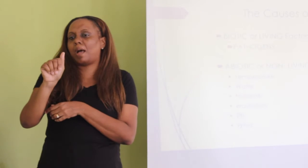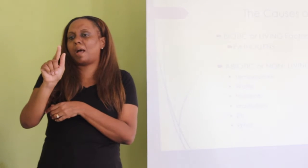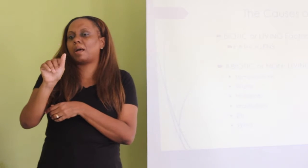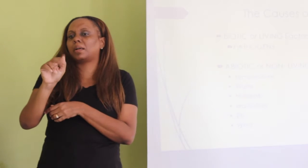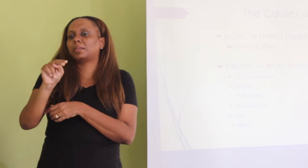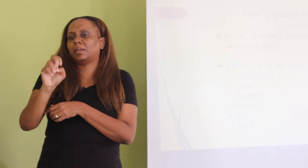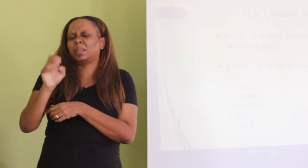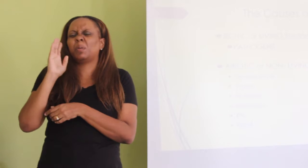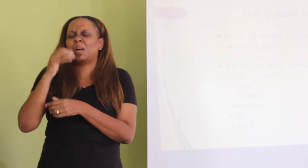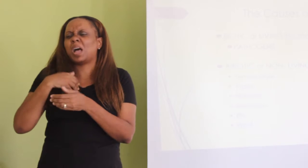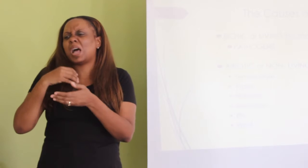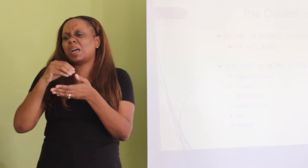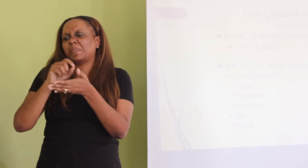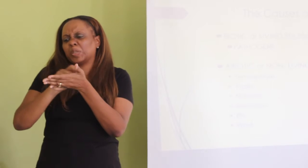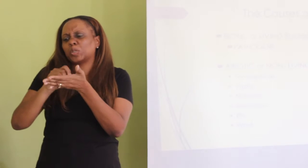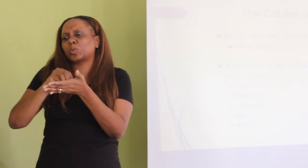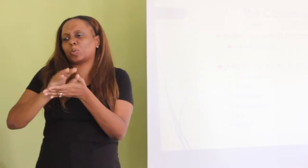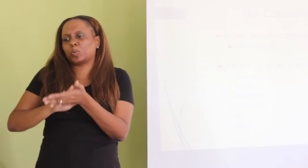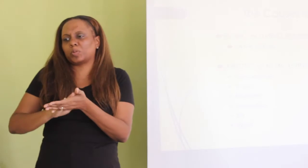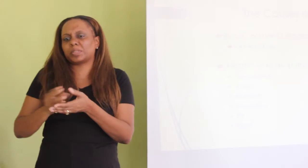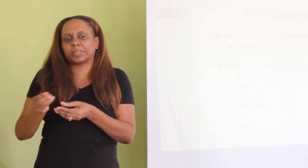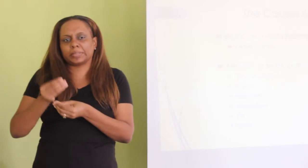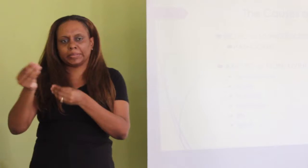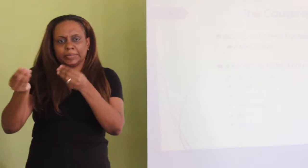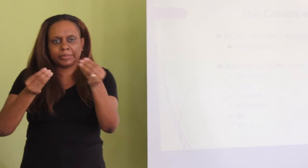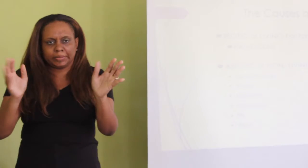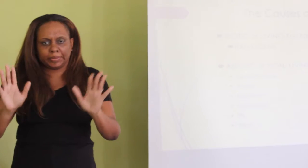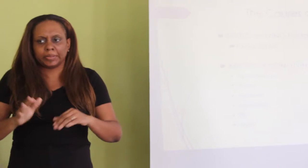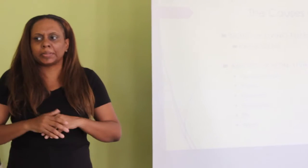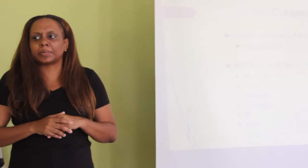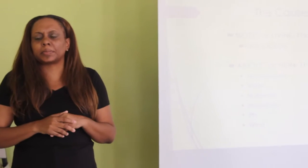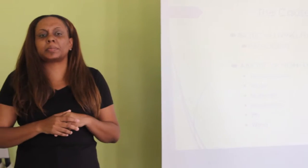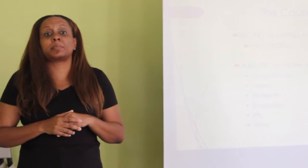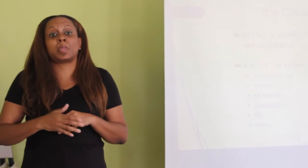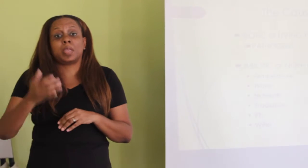conditions and we learned before that there are additives that we can place on the leaf